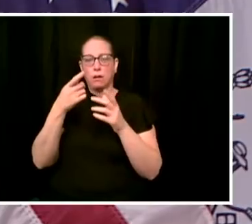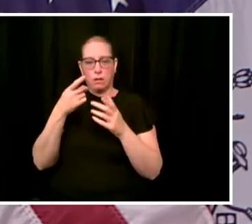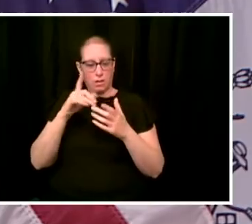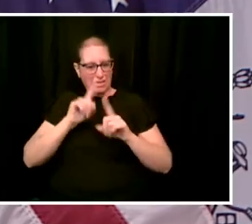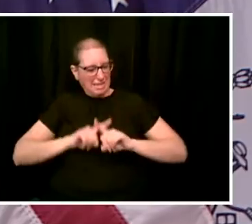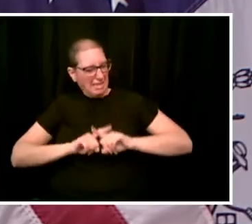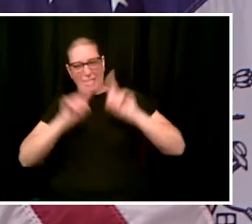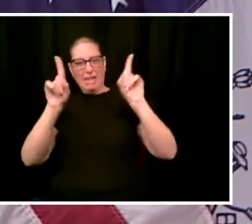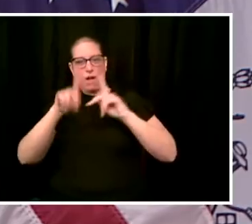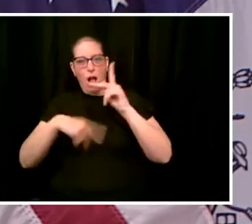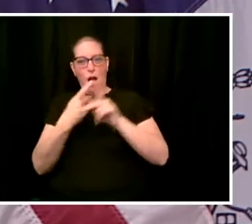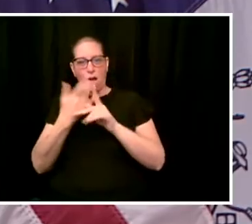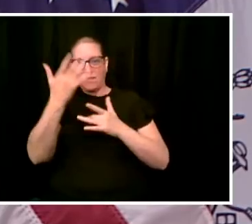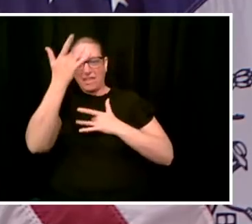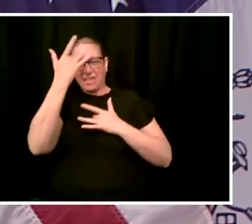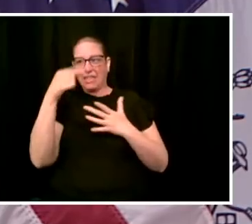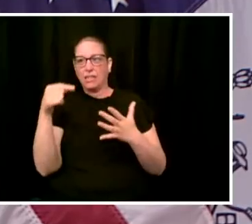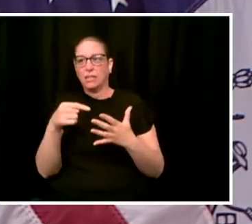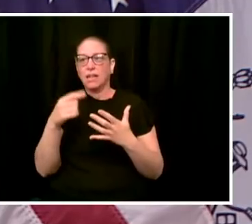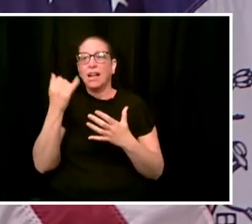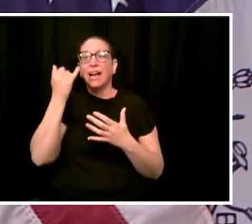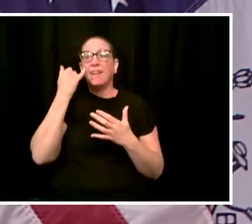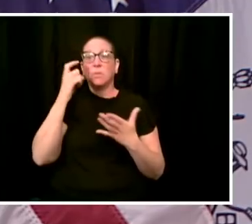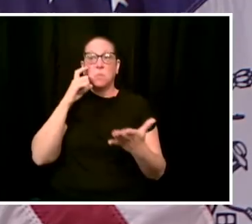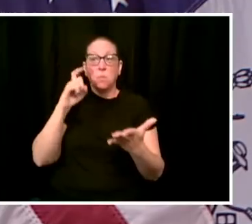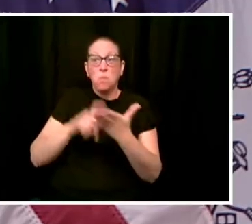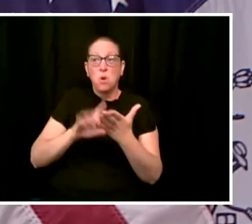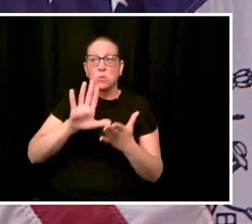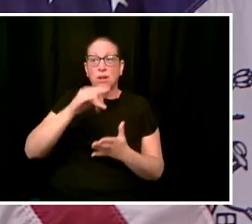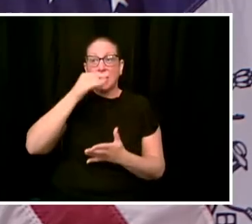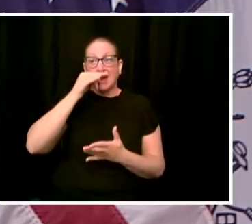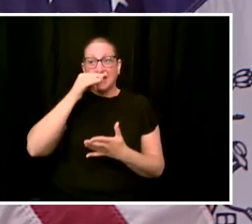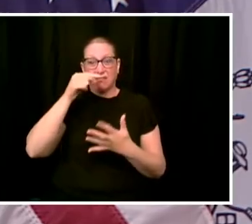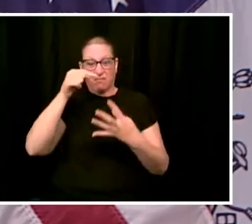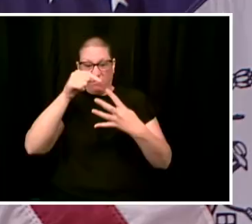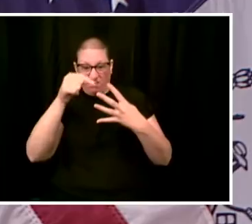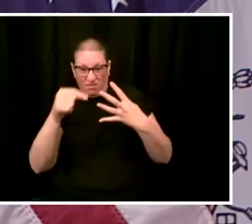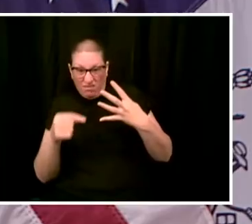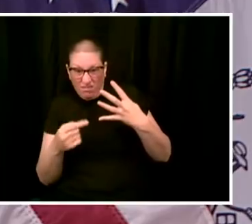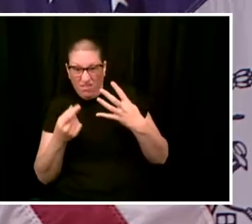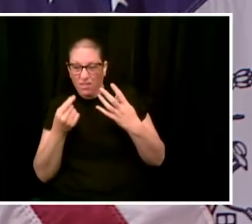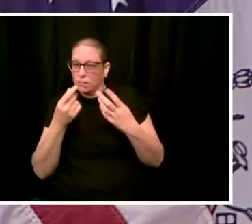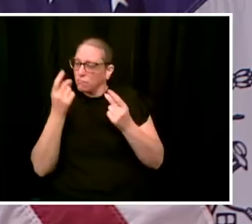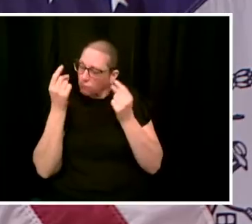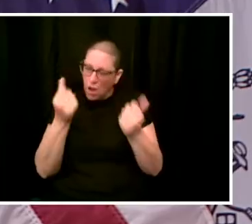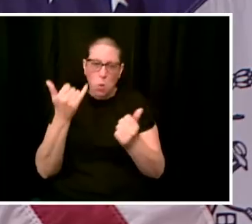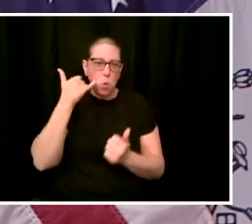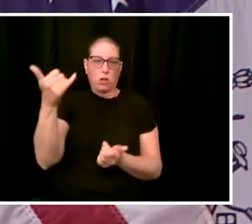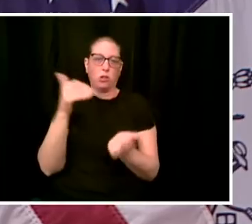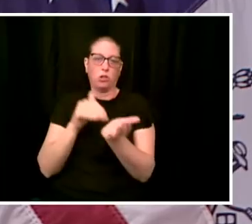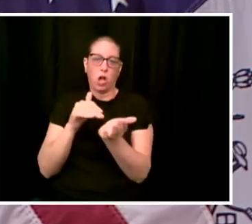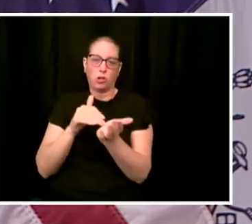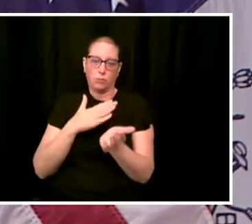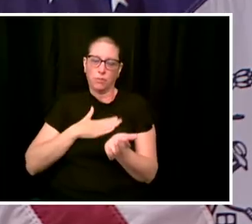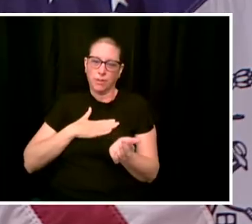INCREDIBLY UNUSUAL MOMENT IN HISTORY. IF A PARENT SEES THE SYTMPO MSIN A CHILD, GET YOUR